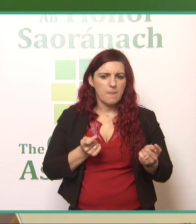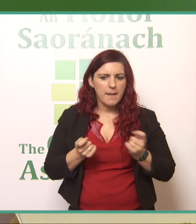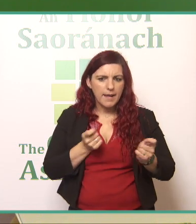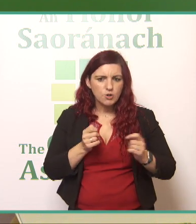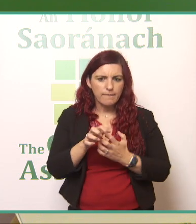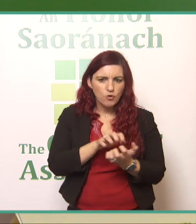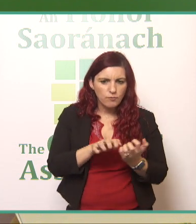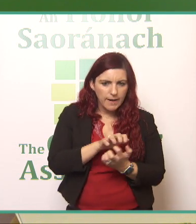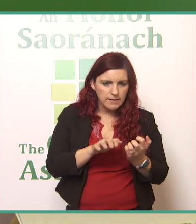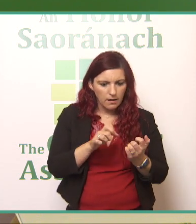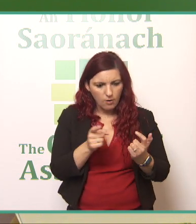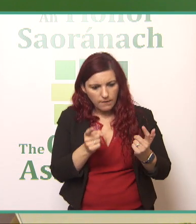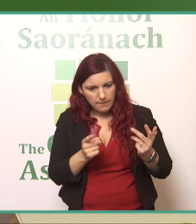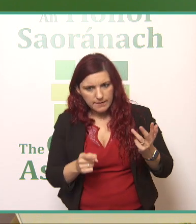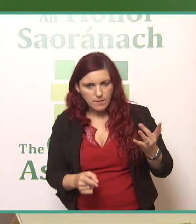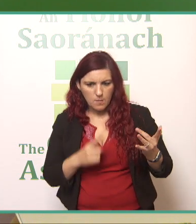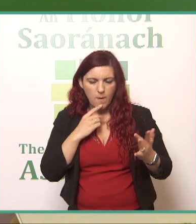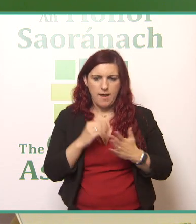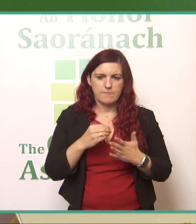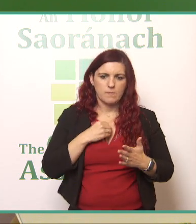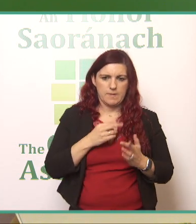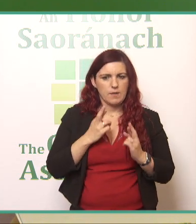all that sort of thing but it has to be at the right level and that can be linked back